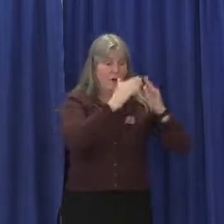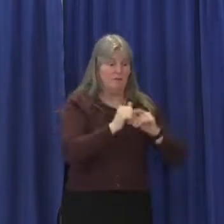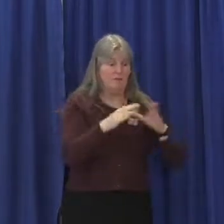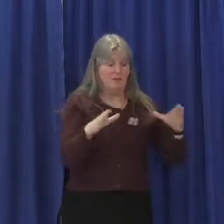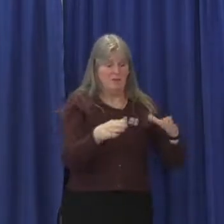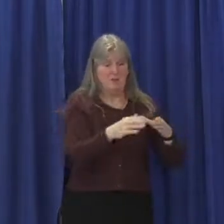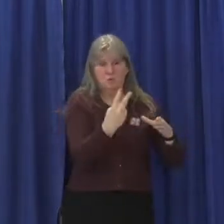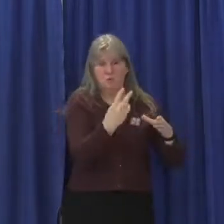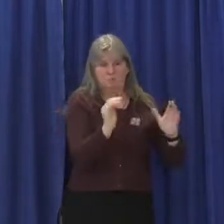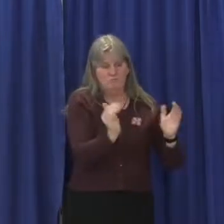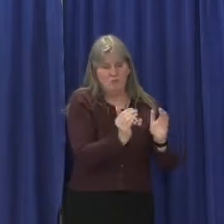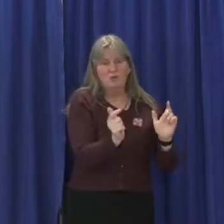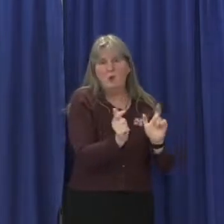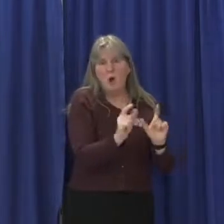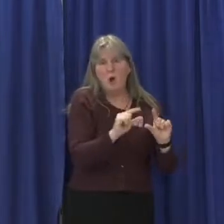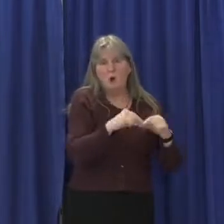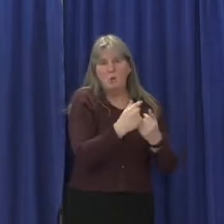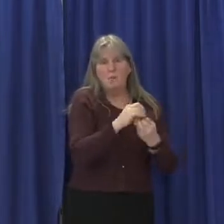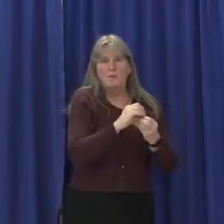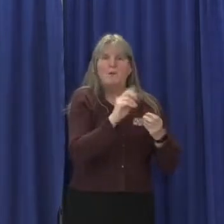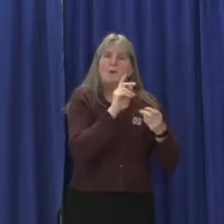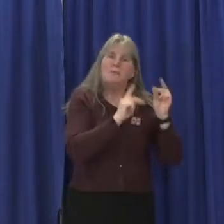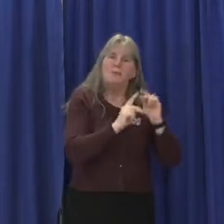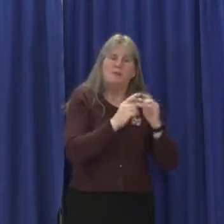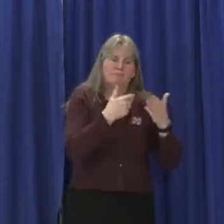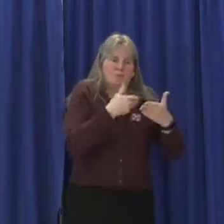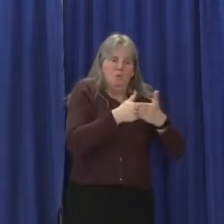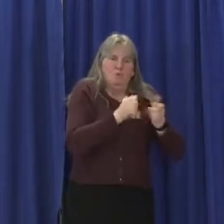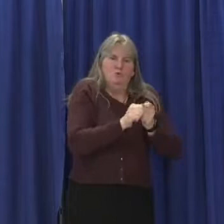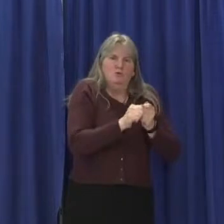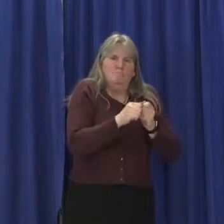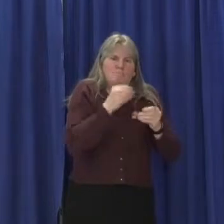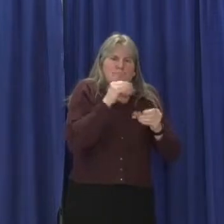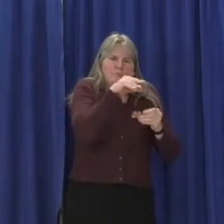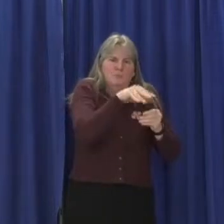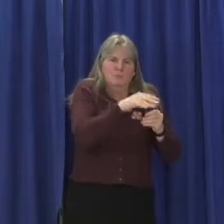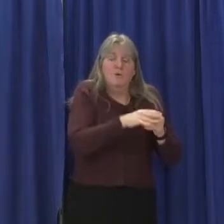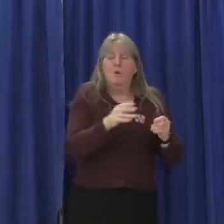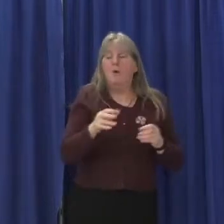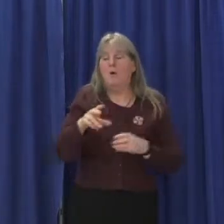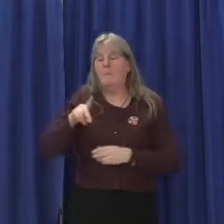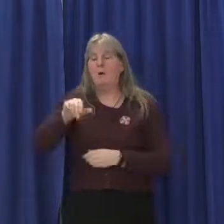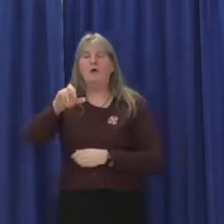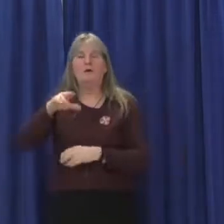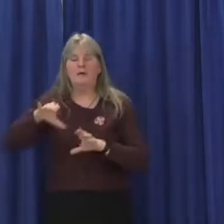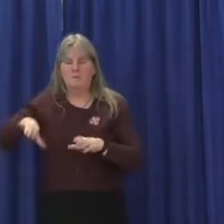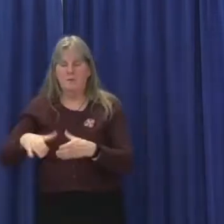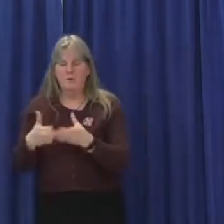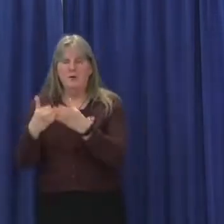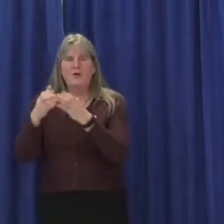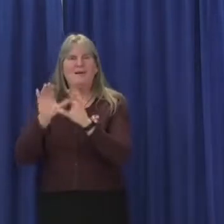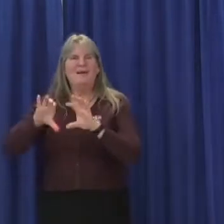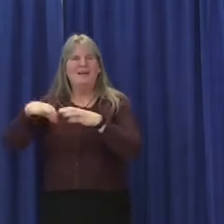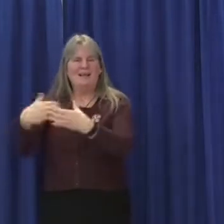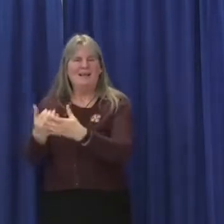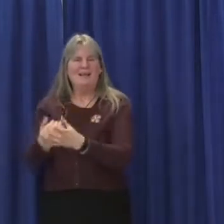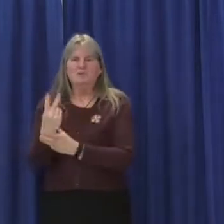have a smaller group of contacts. And if you go to a pottery class, again, two households should be present.